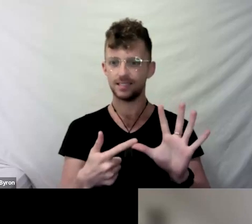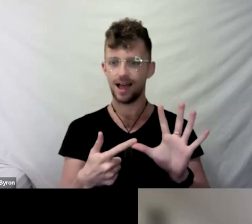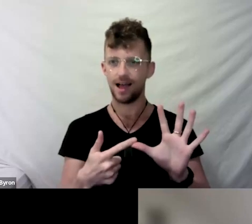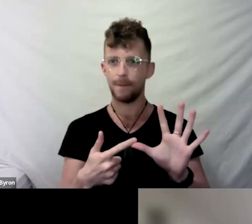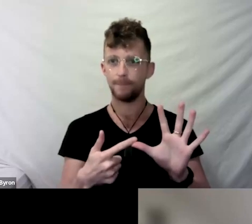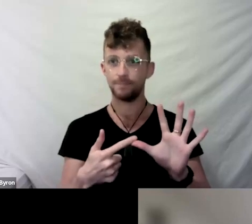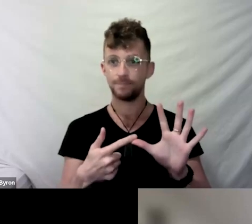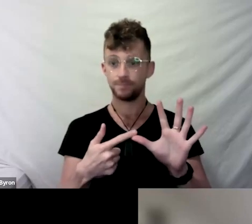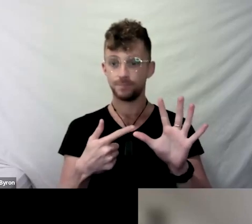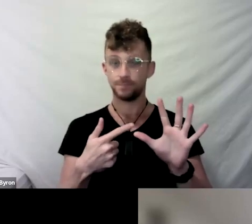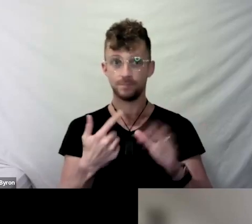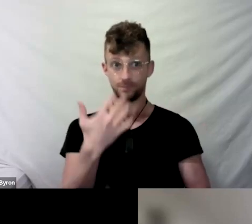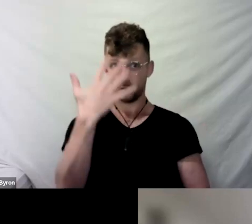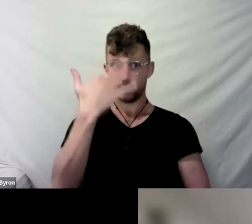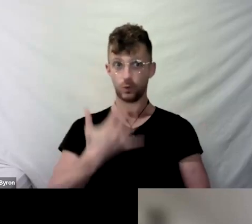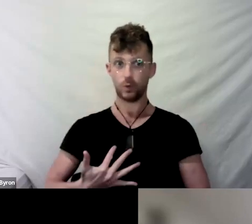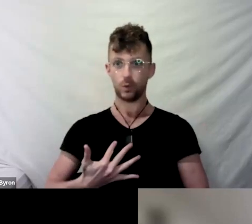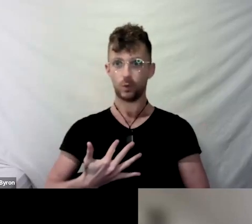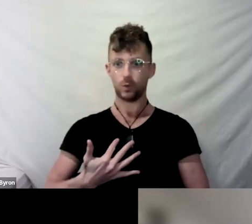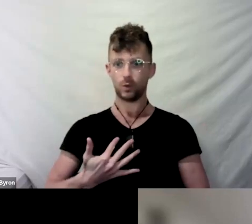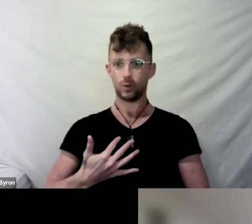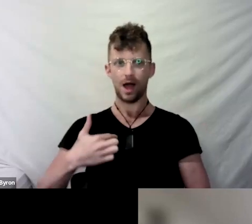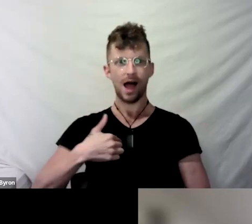I am a physically, visibly, physically disabled woman.